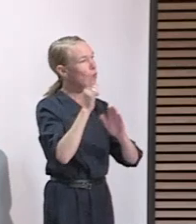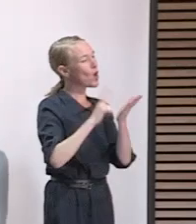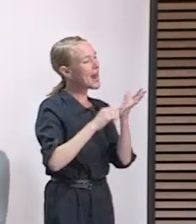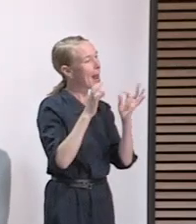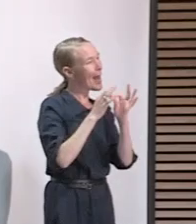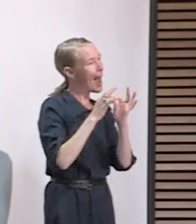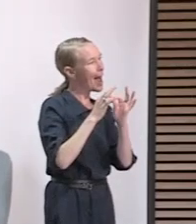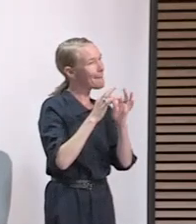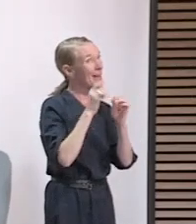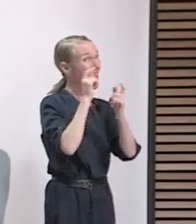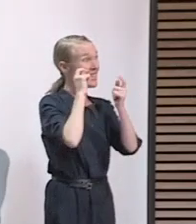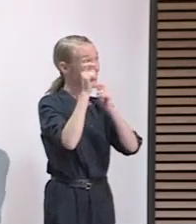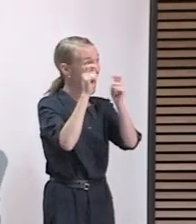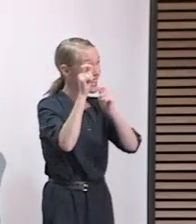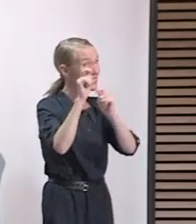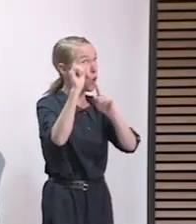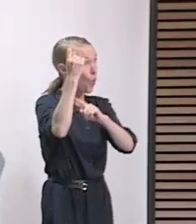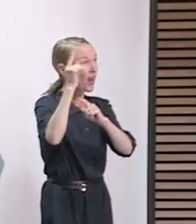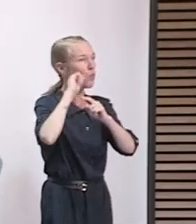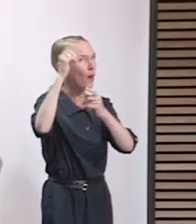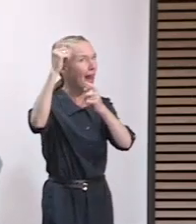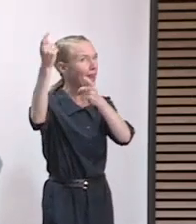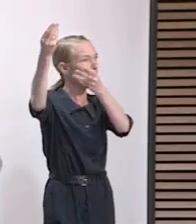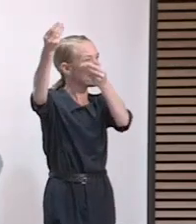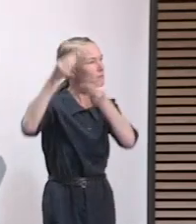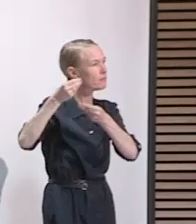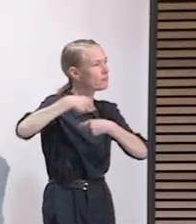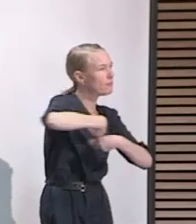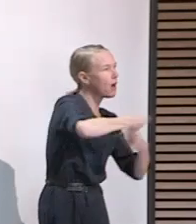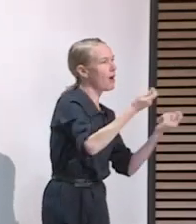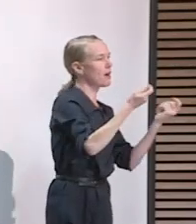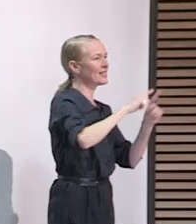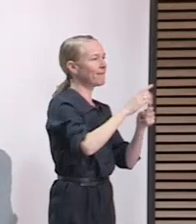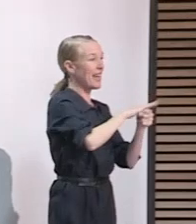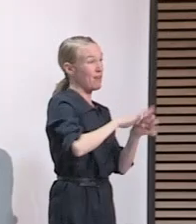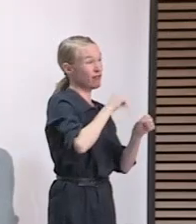country. For example, the Christchurch lab today will be